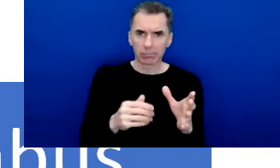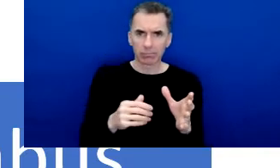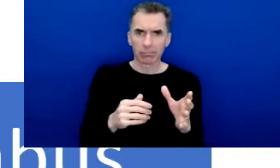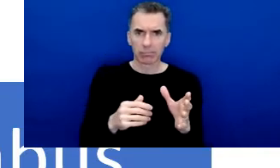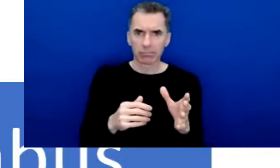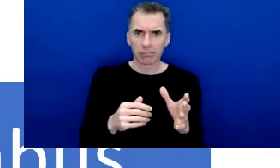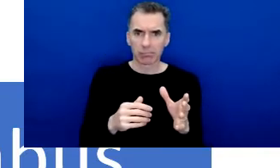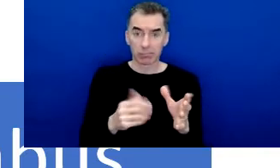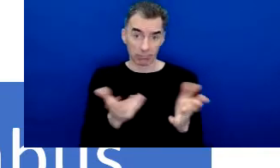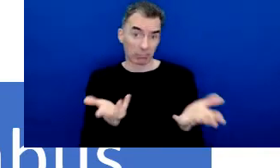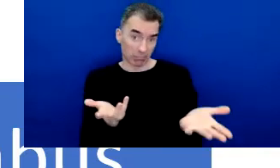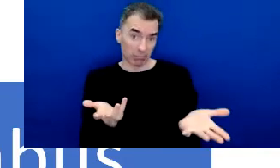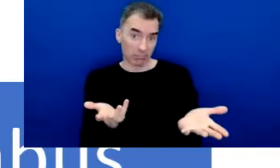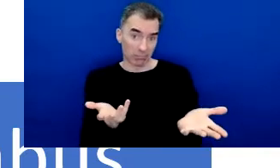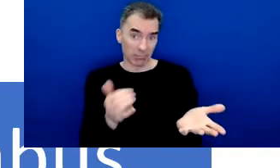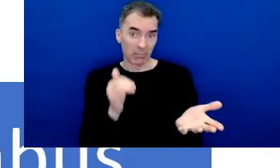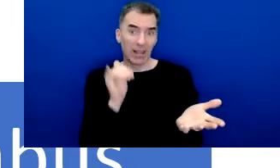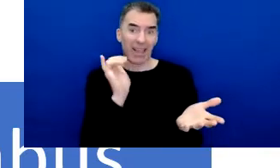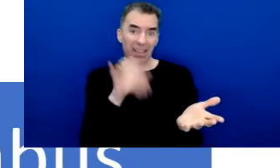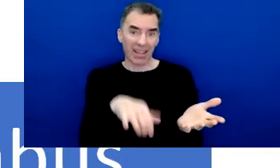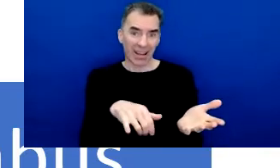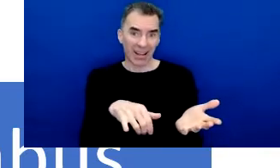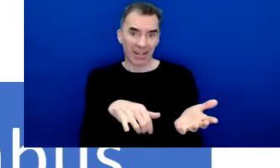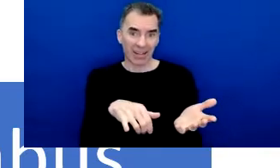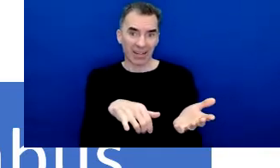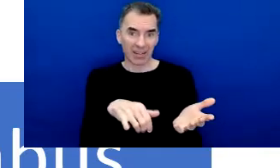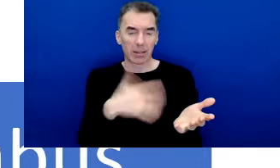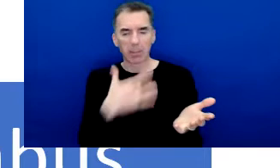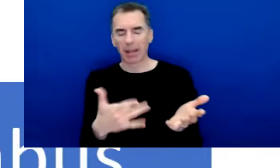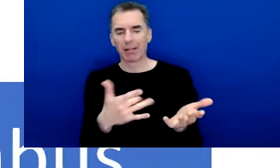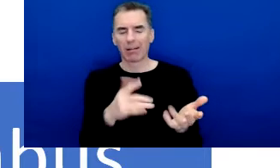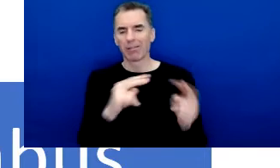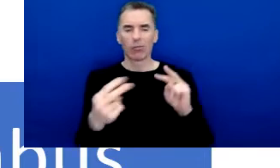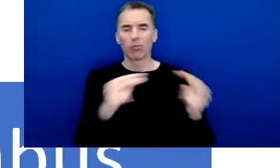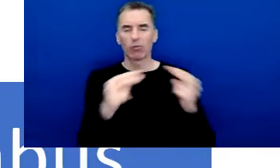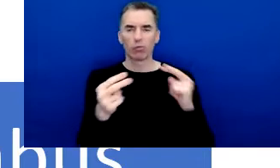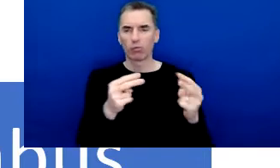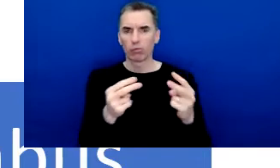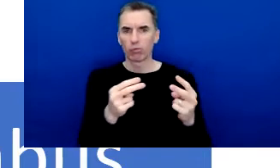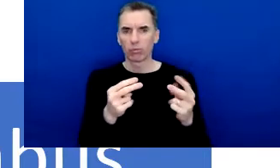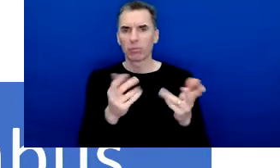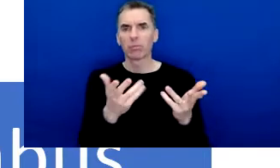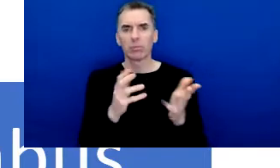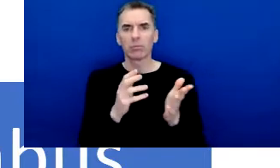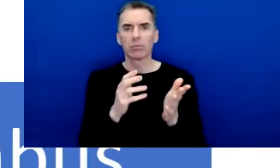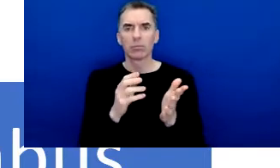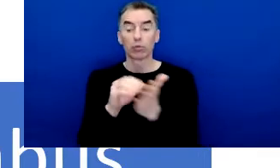and that's where we we kind of get into a little bit of a back and forth. And that's where the student centered versus faculty